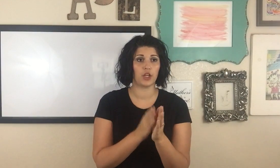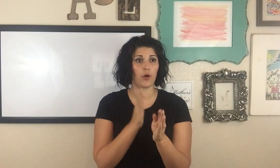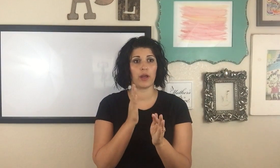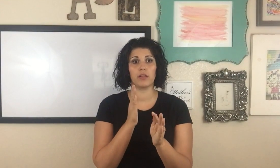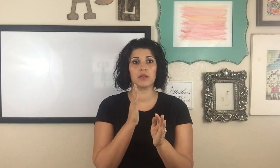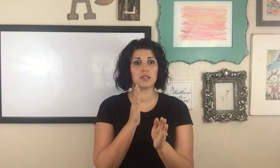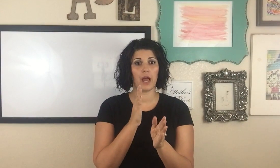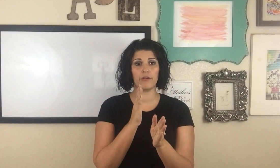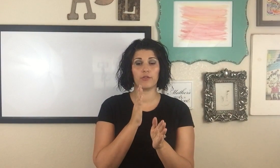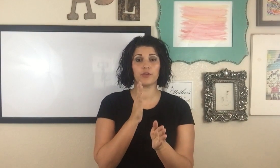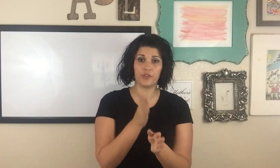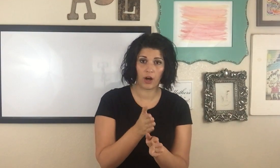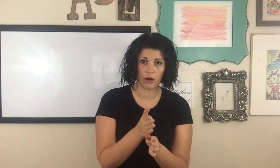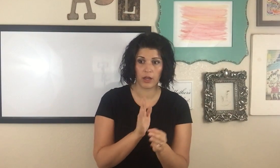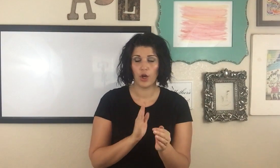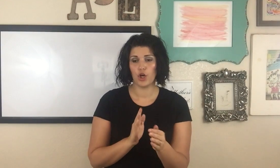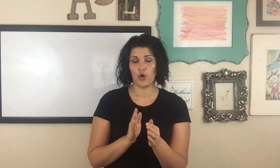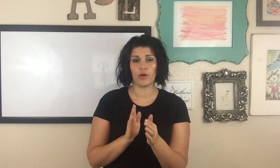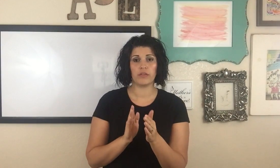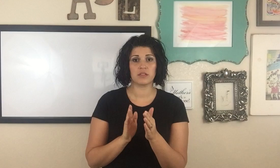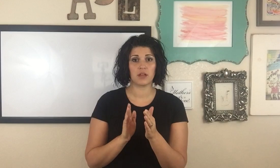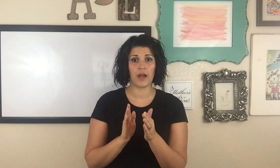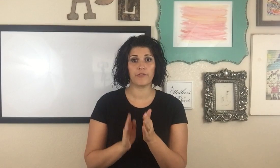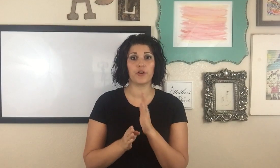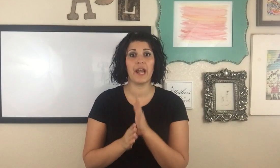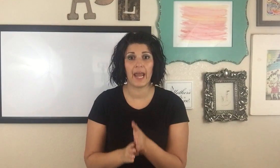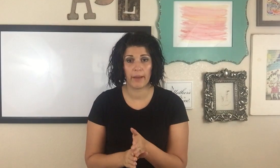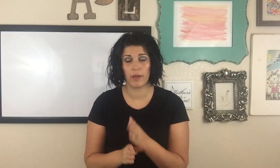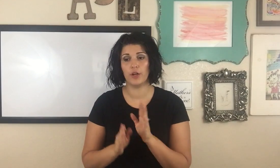like knowing the sign for dog, knowing the sign for name,